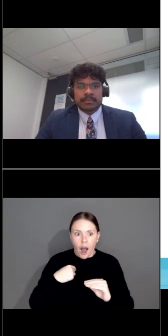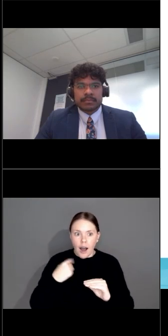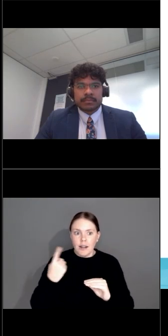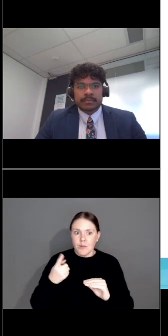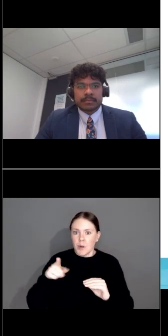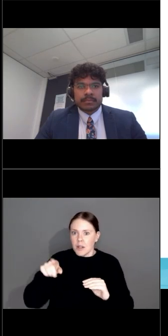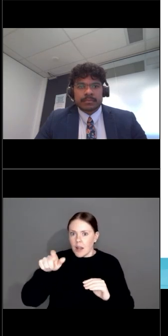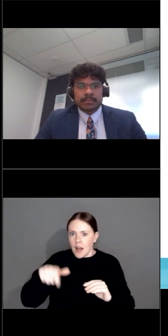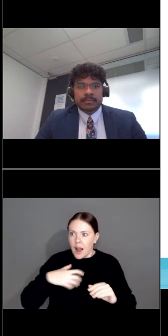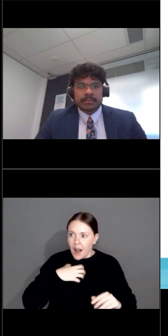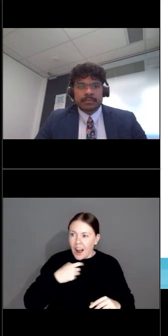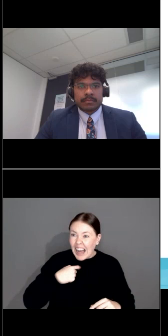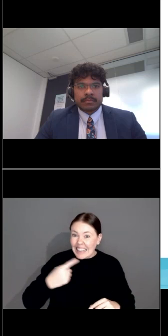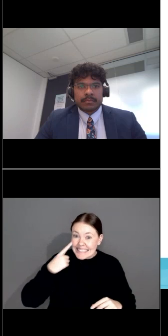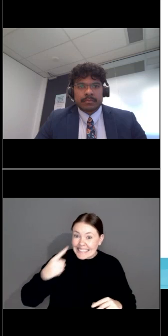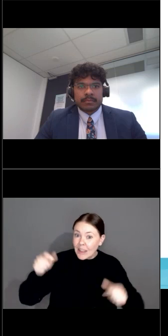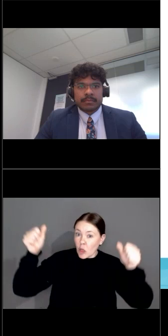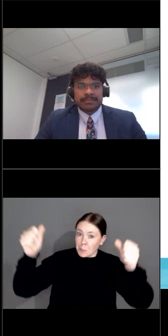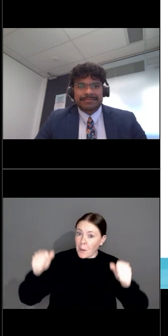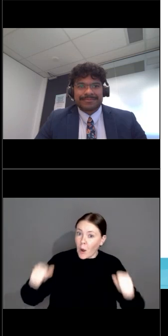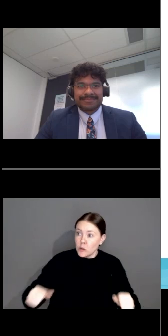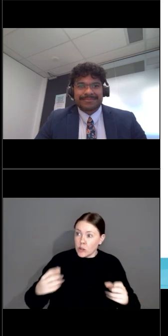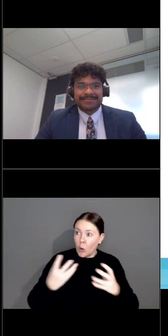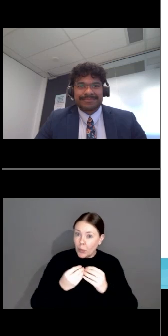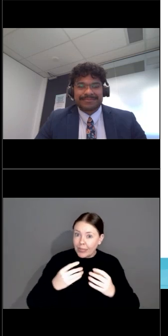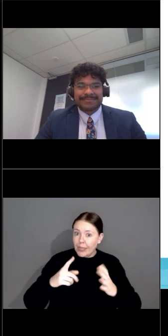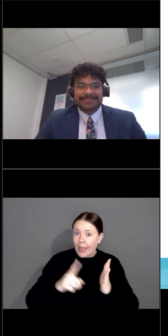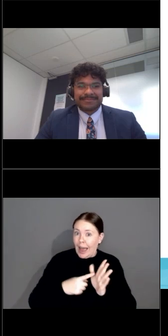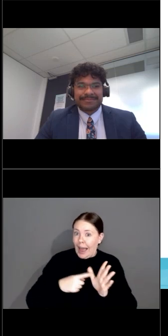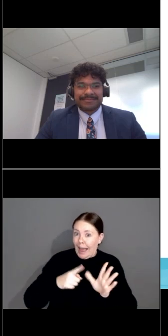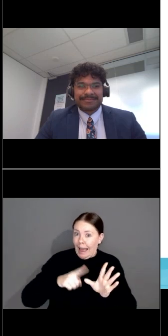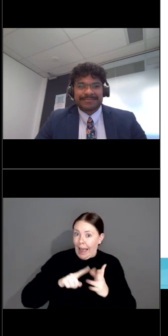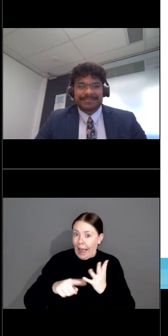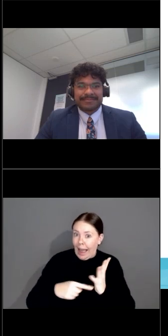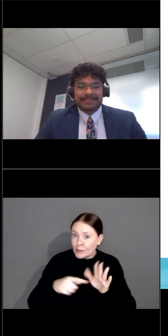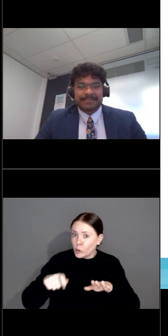and I'm like oh we haven't done a poster so I'm sitting there thinking oh okay how so what it